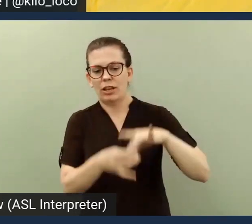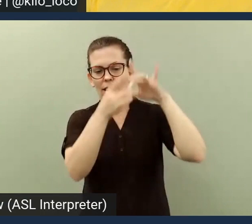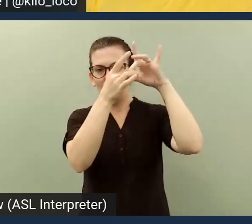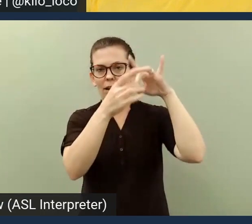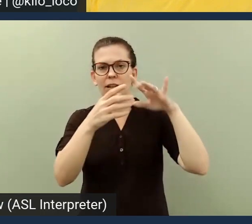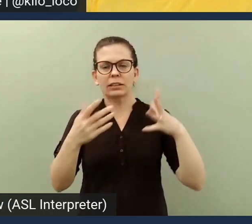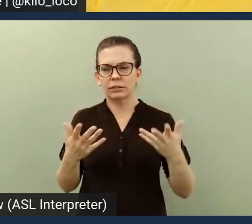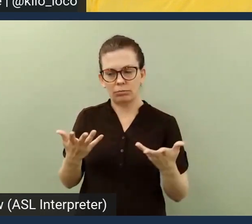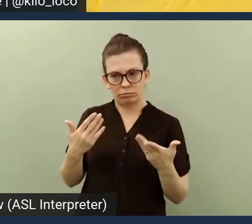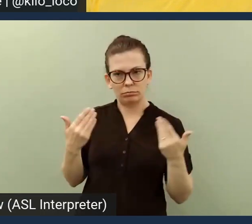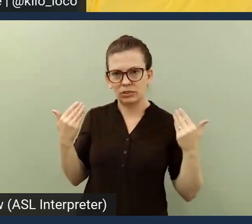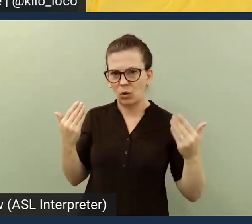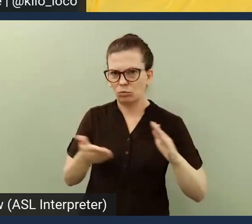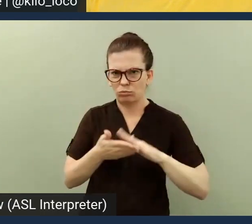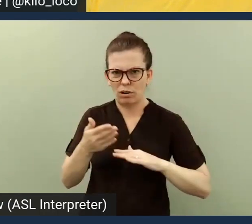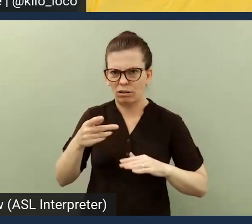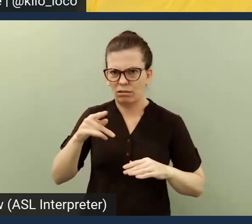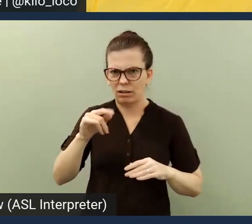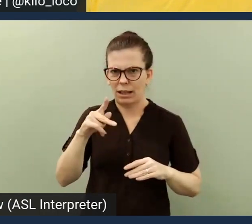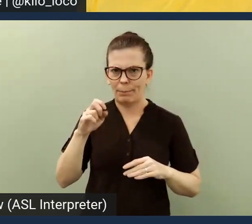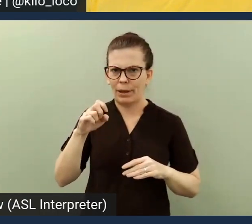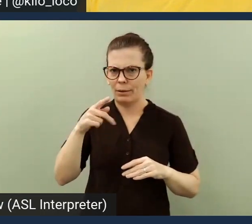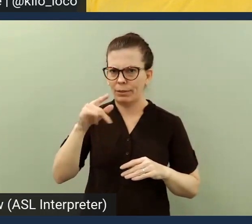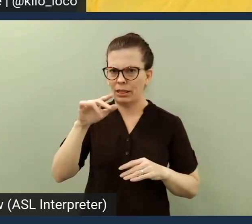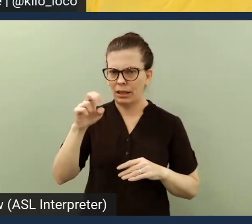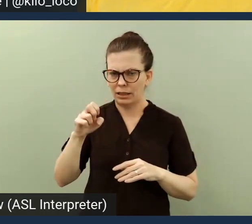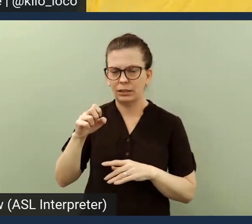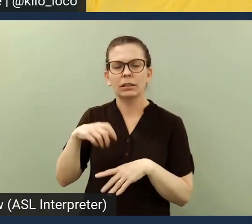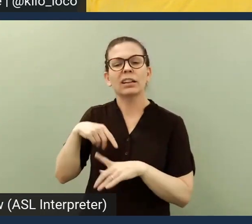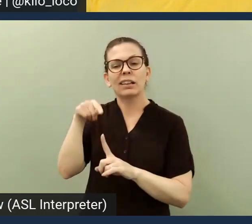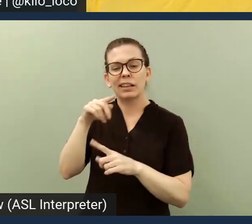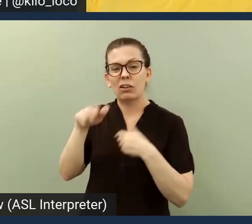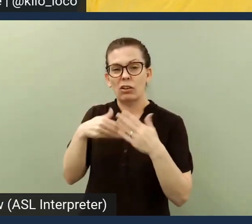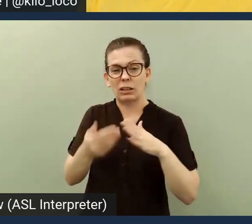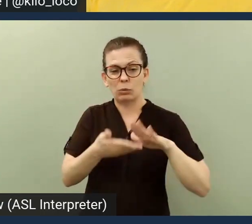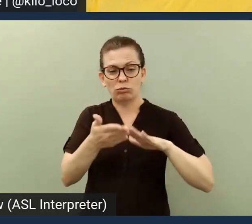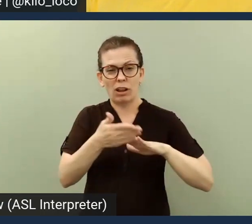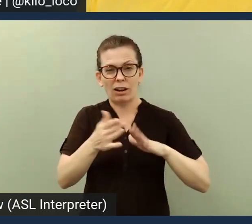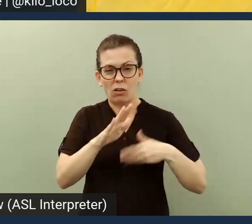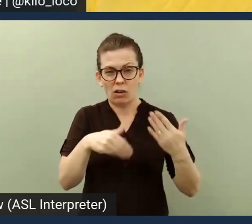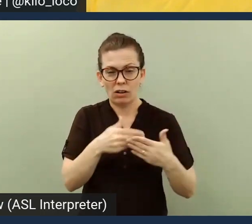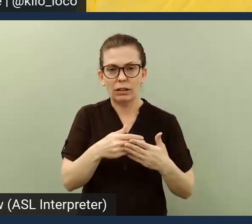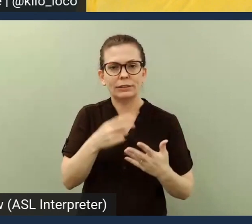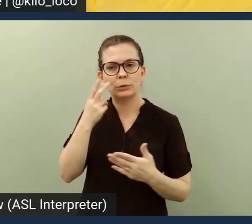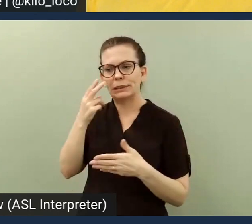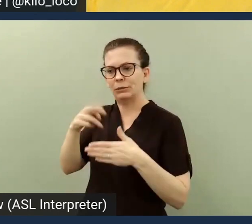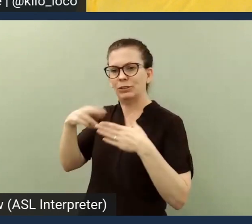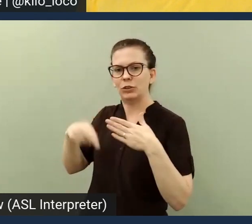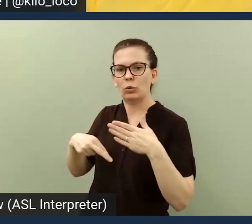run the pipeline, and then the pipeline will run all of those steps, and then you can just see your result right at the end.